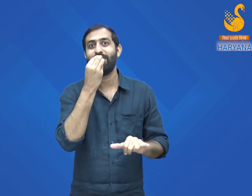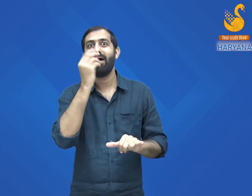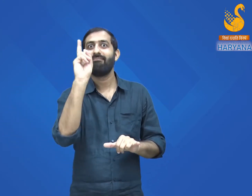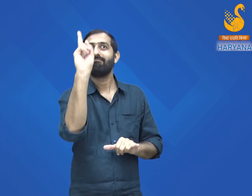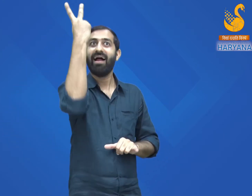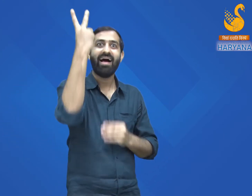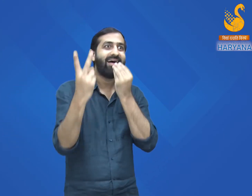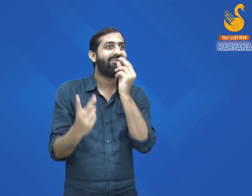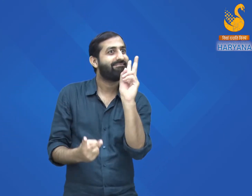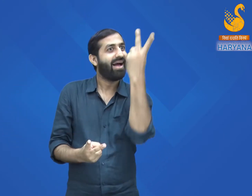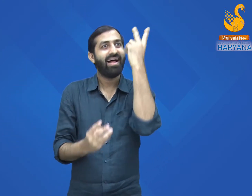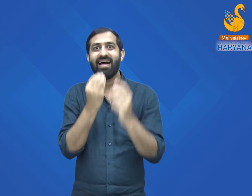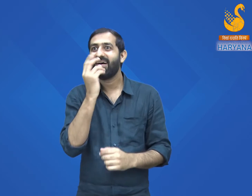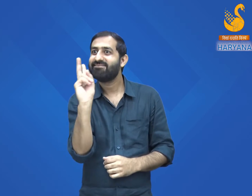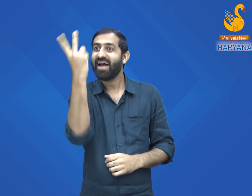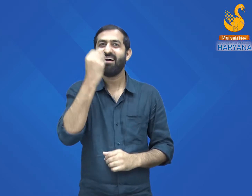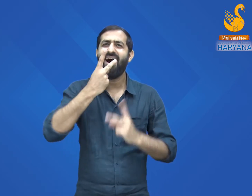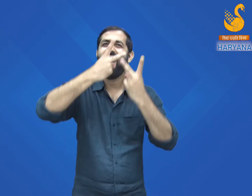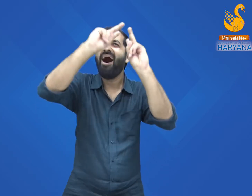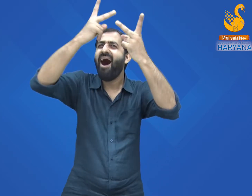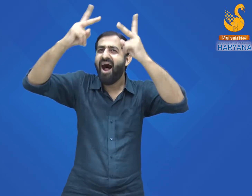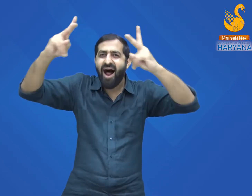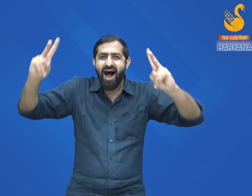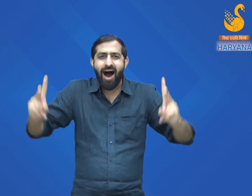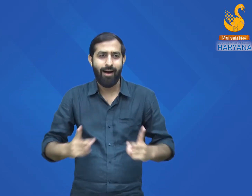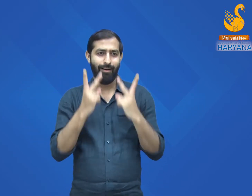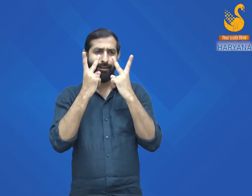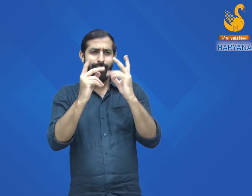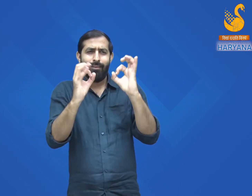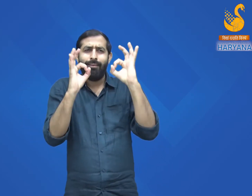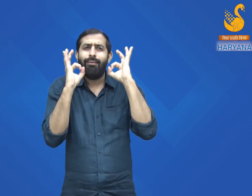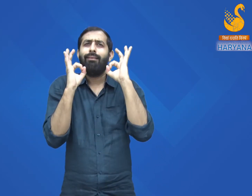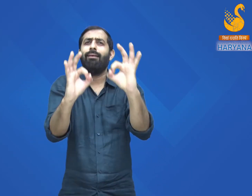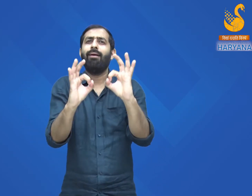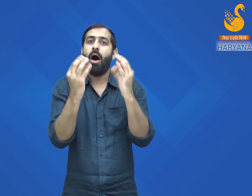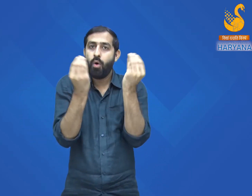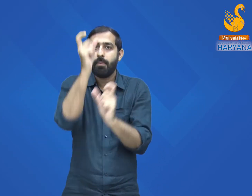and the cuisines are flavored differently in each zones which brings out the essence of each state.